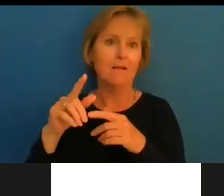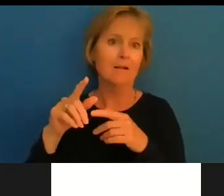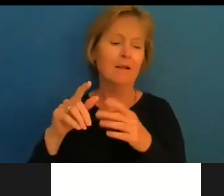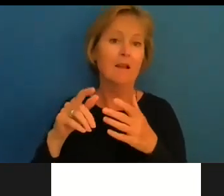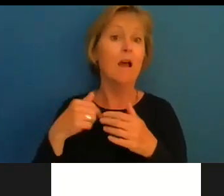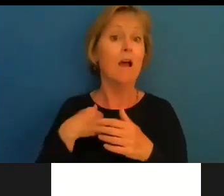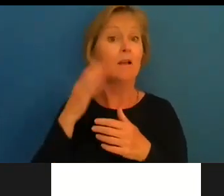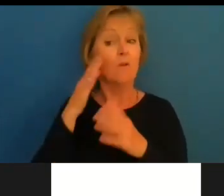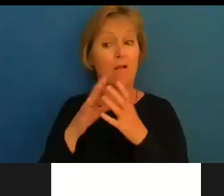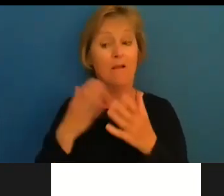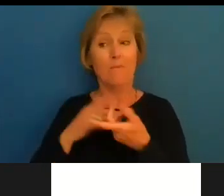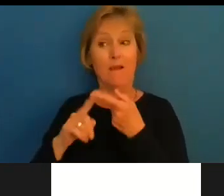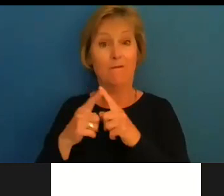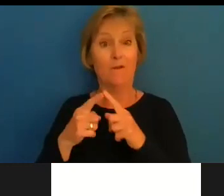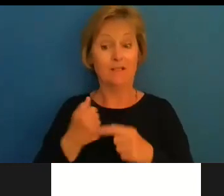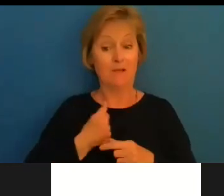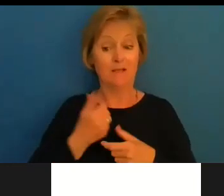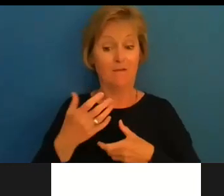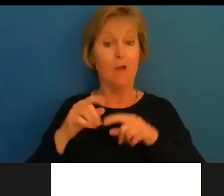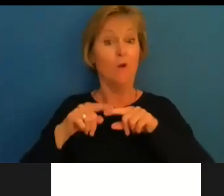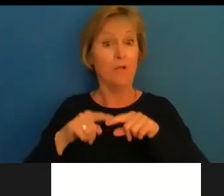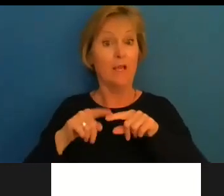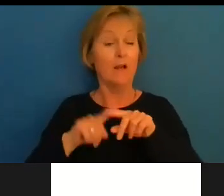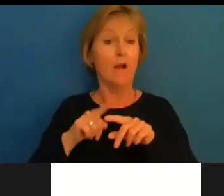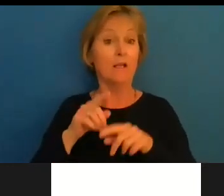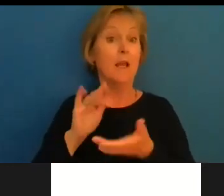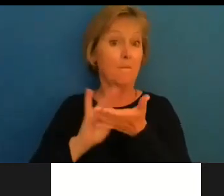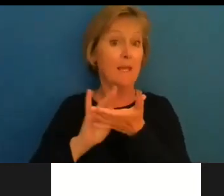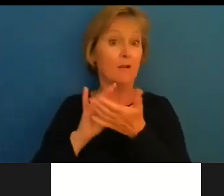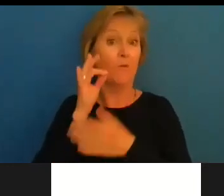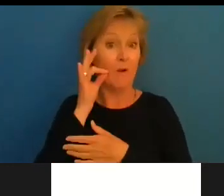A lot of the friends who rely on medical marijuana too are having a hard time